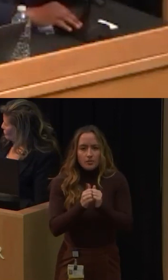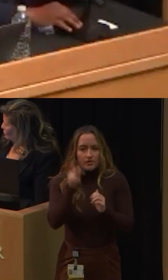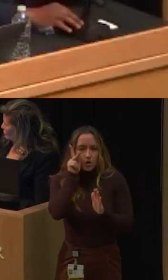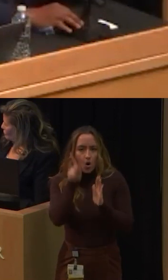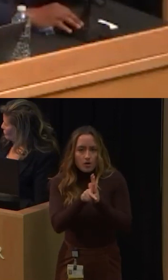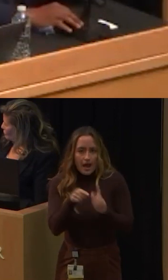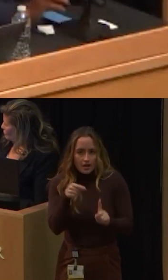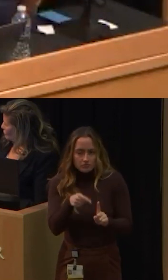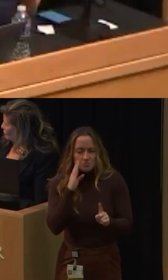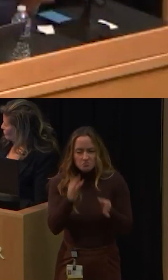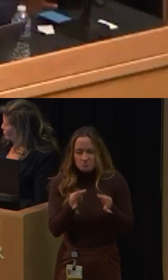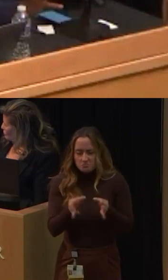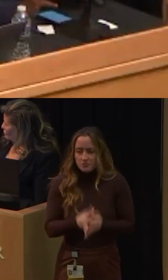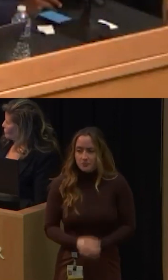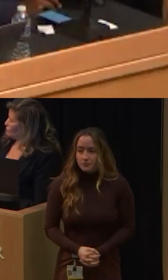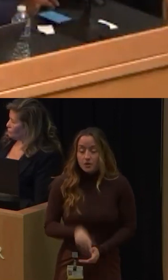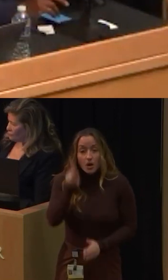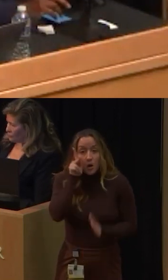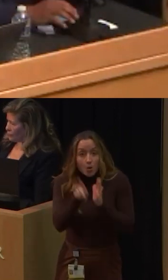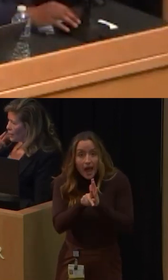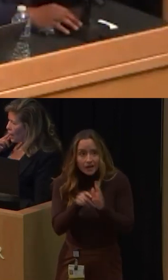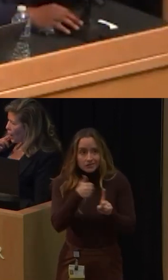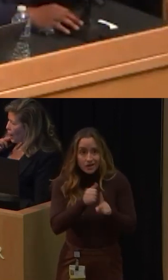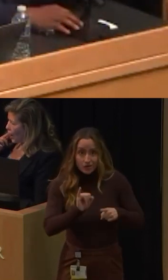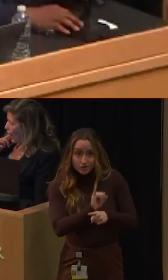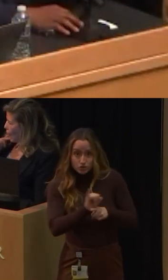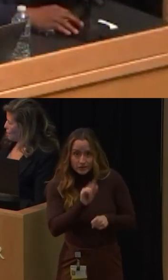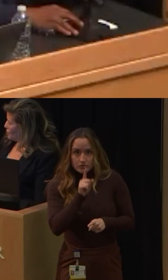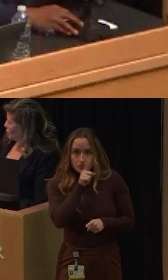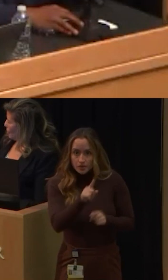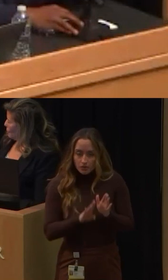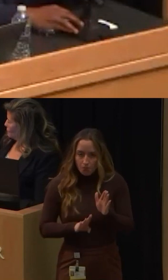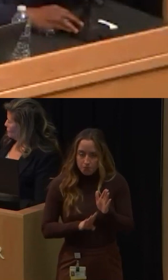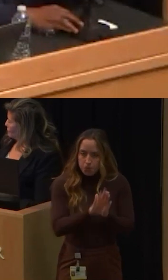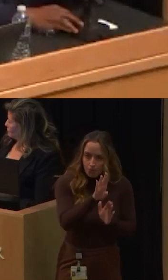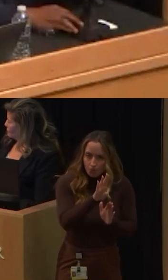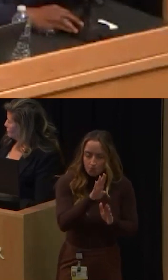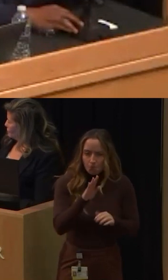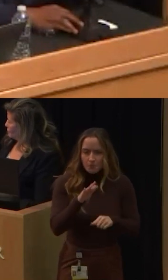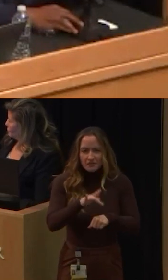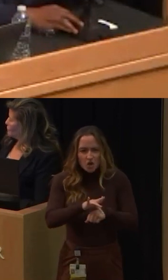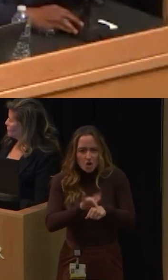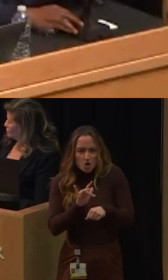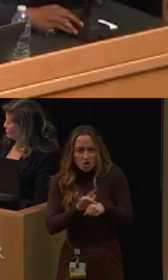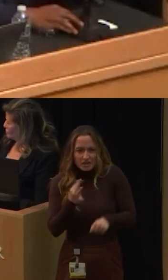And so Kodak, this industry that had grown, particularly in the earlier part of the 20th century,